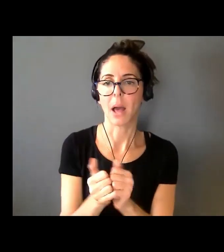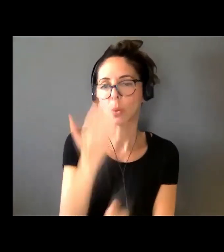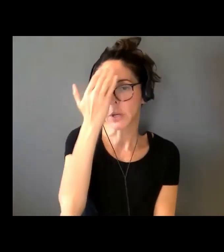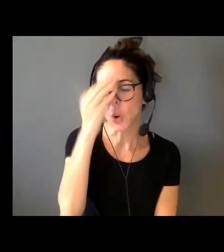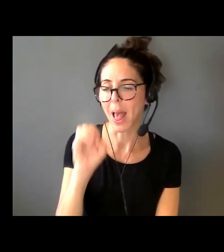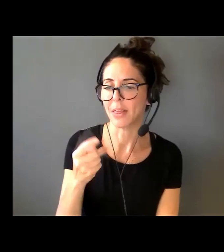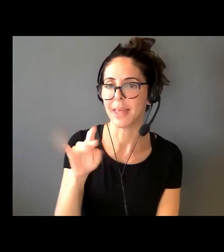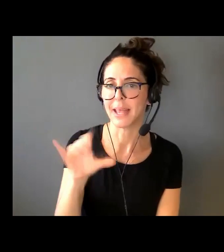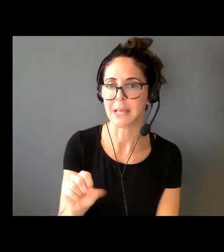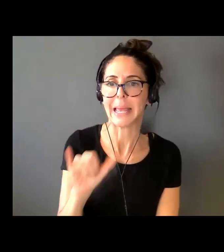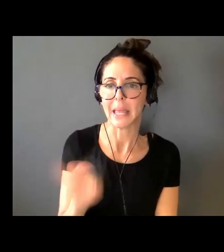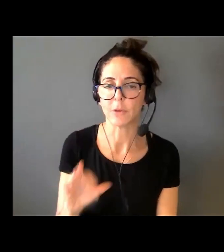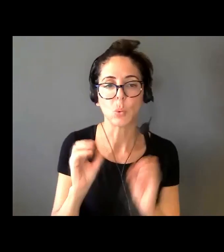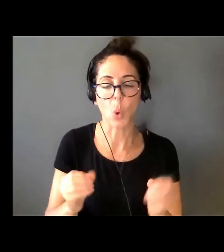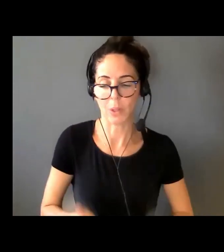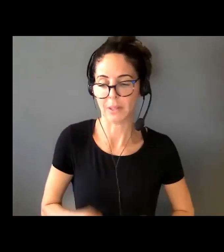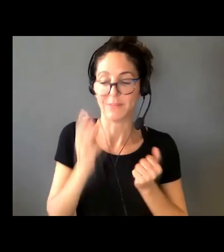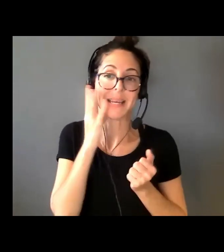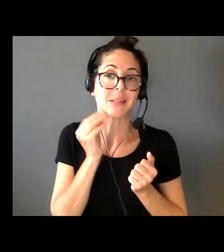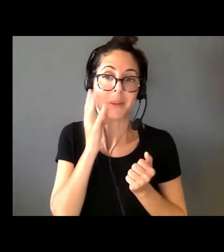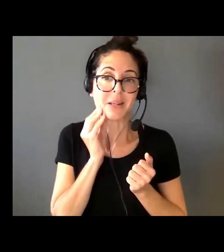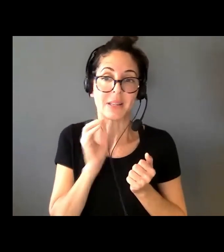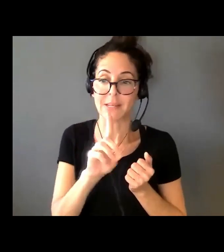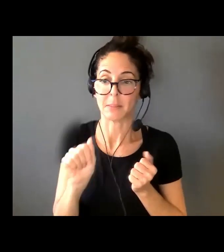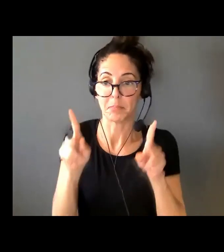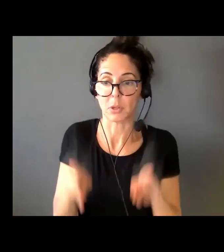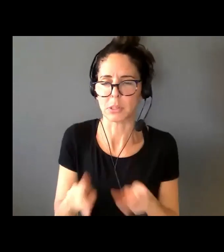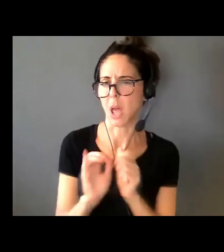as a disabled person. And this is one of the reasons why we have continuously failed